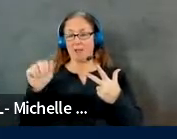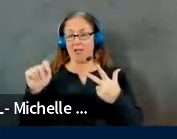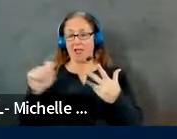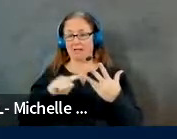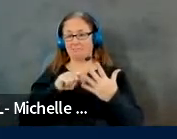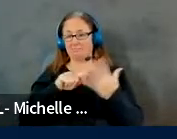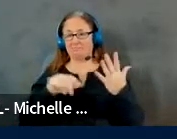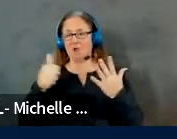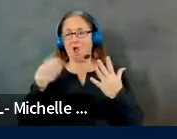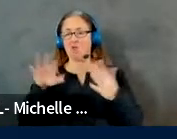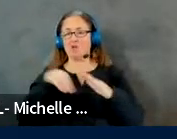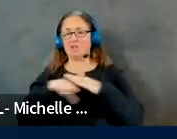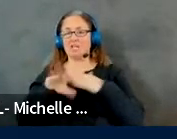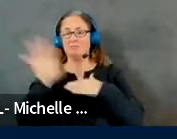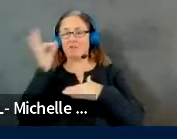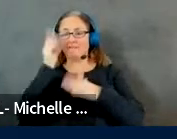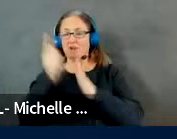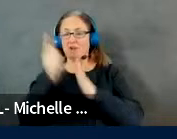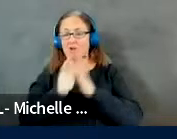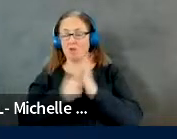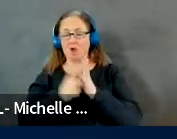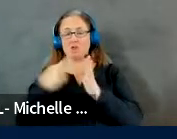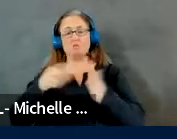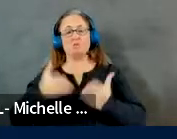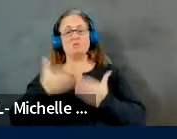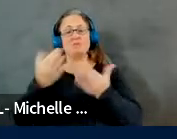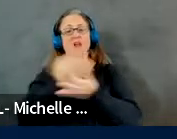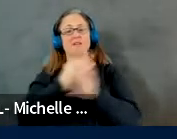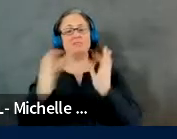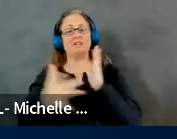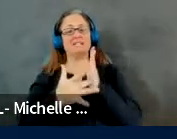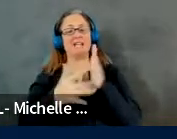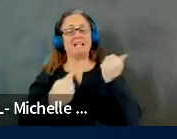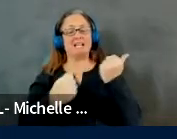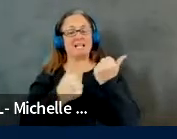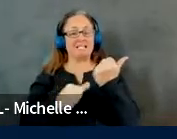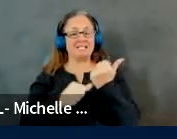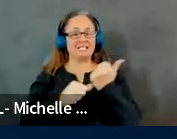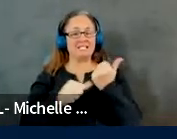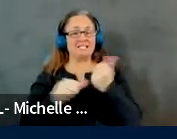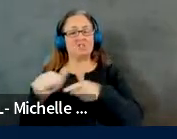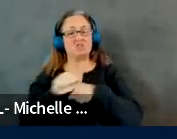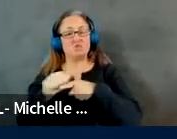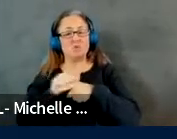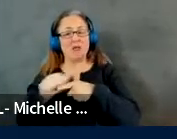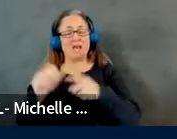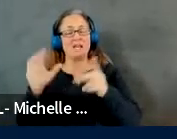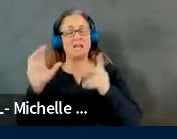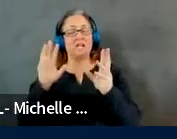federal laws. We provide free technical assistance and training and webinars and I encourage you to